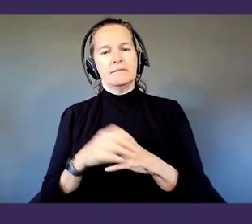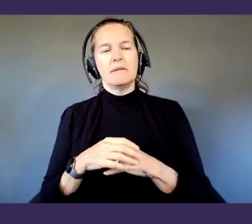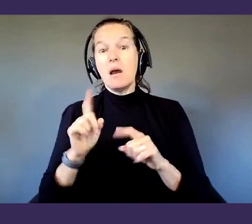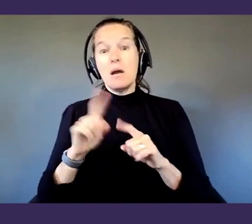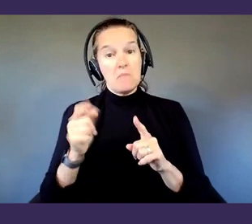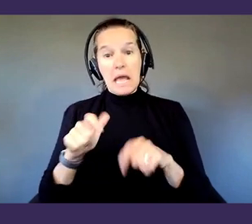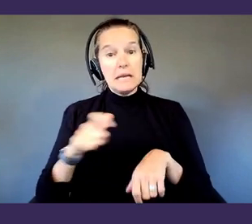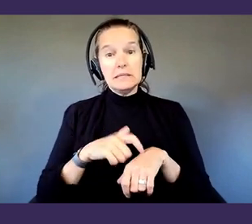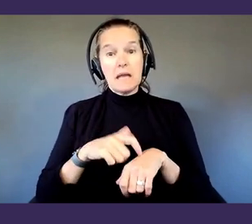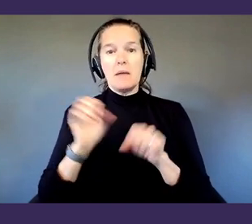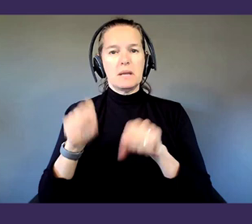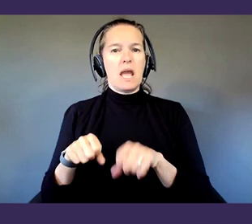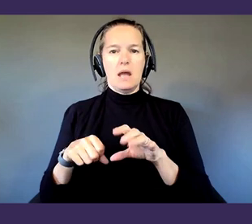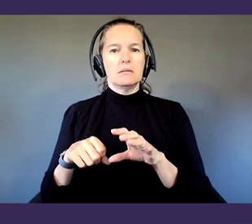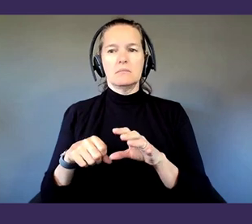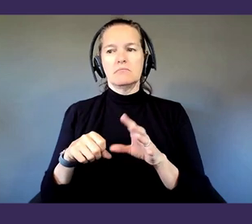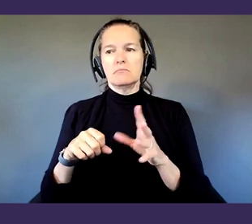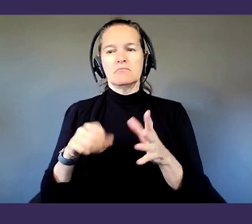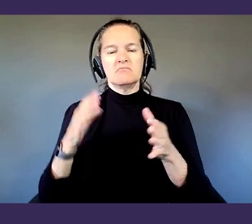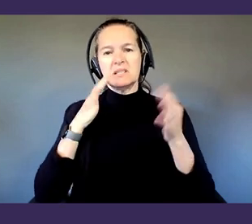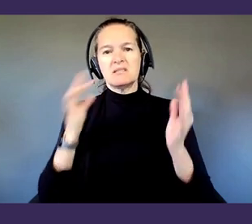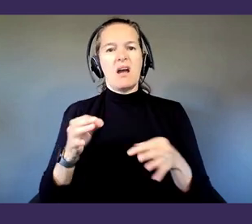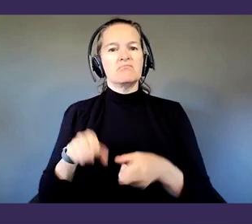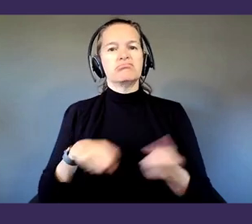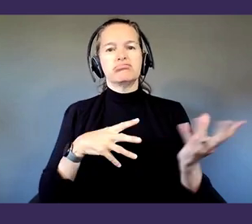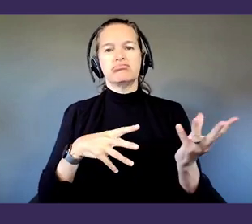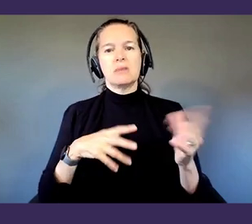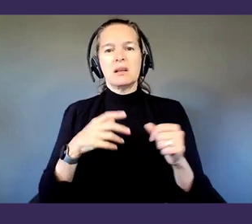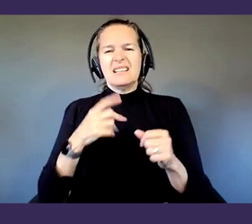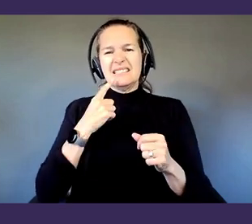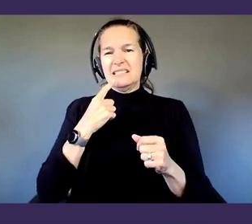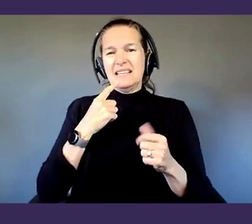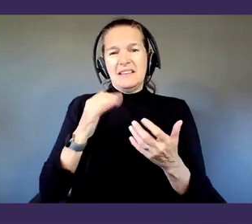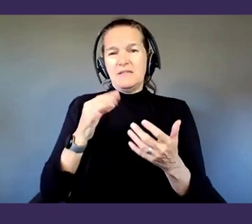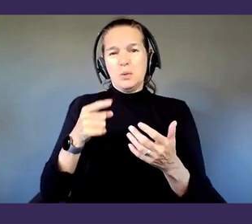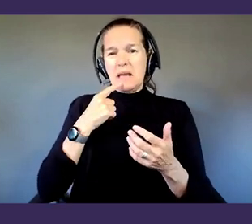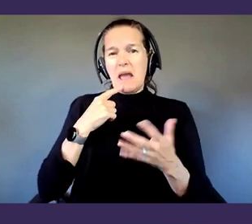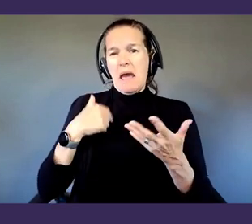So if, at any time, you say, eh, I don't wanna do this SDM thing anymore, I'm done,